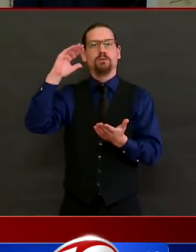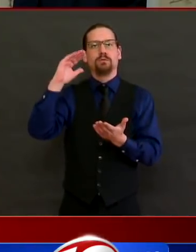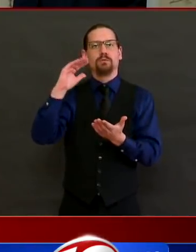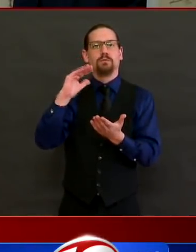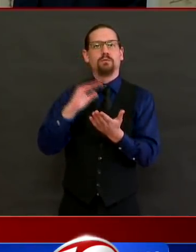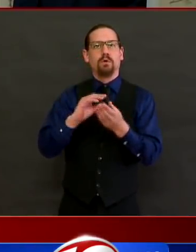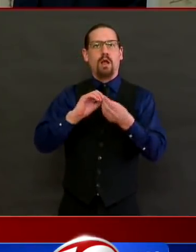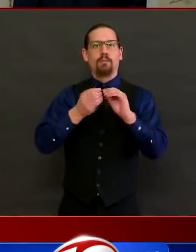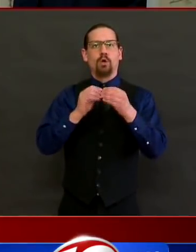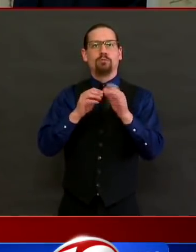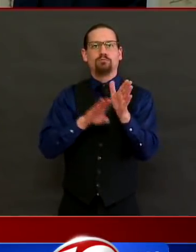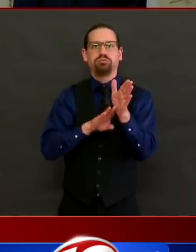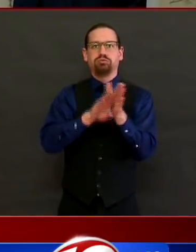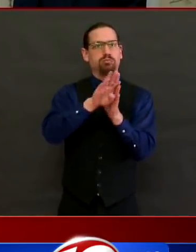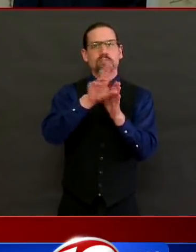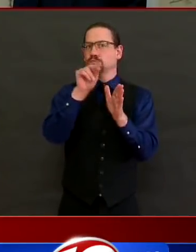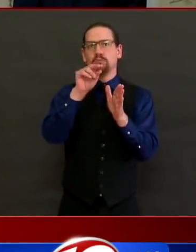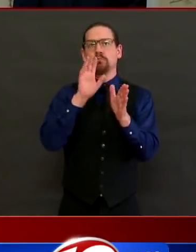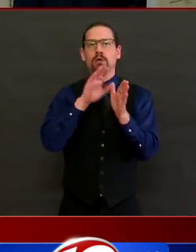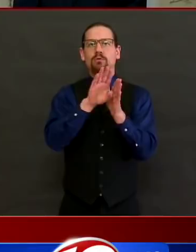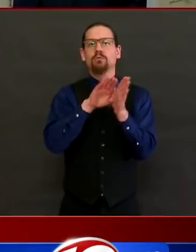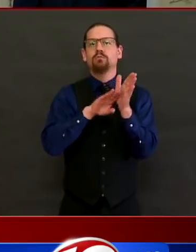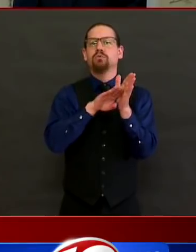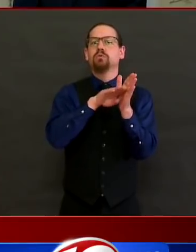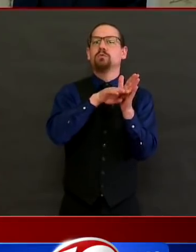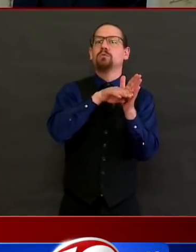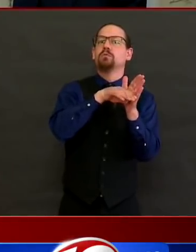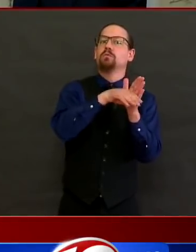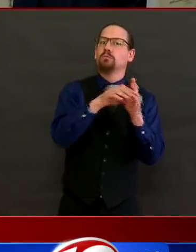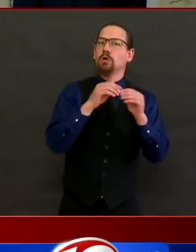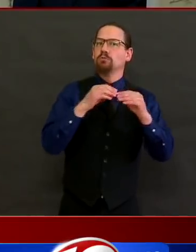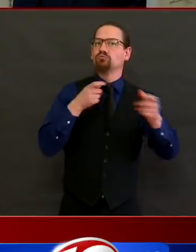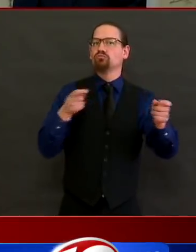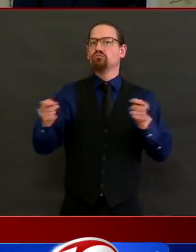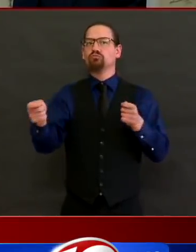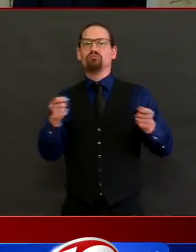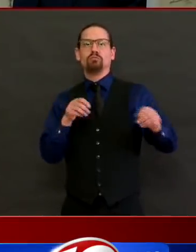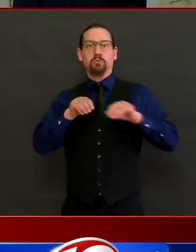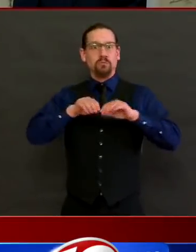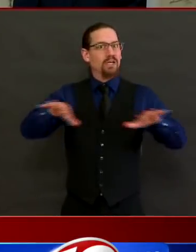ANY MODEL THAT YOU ARE SEEING OUT THERE. IN RHODE ISLAND,